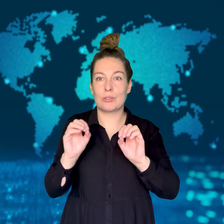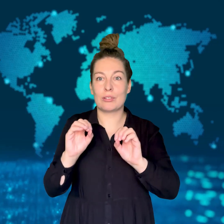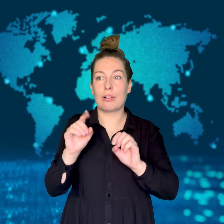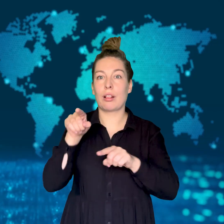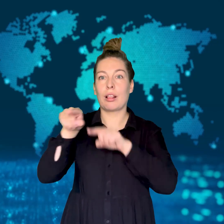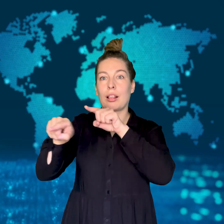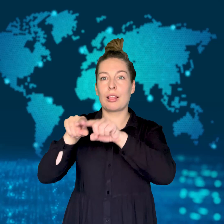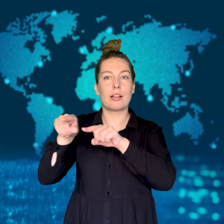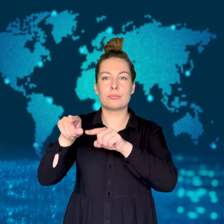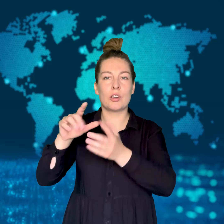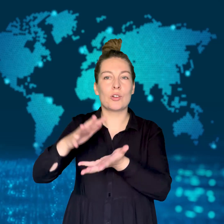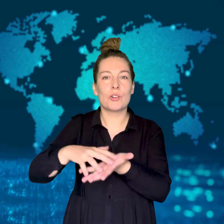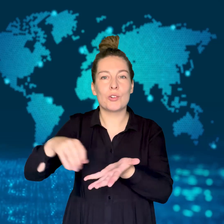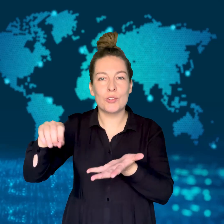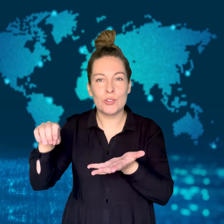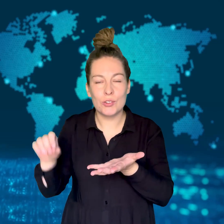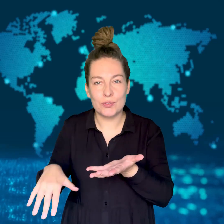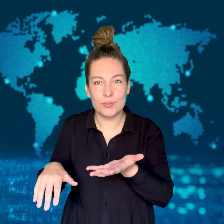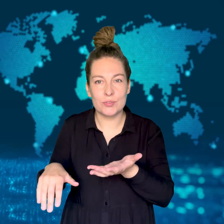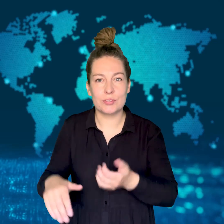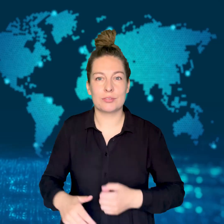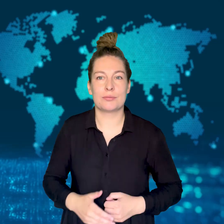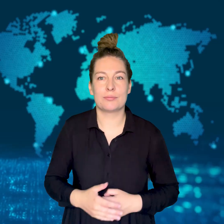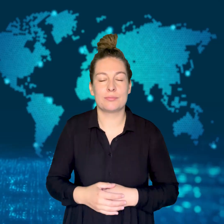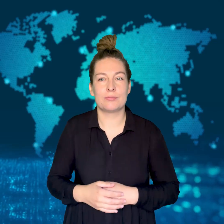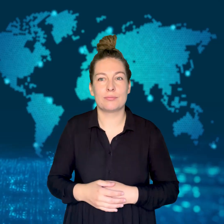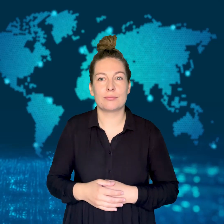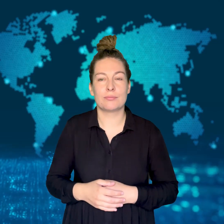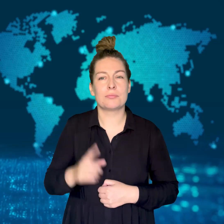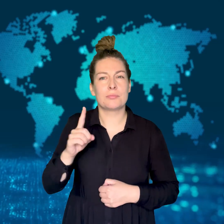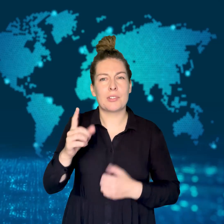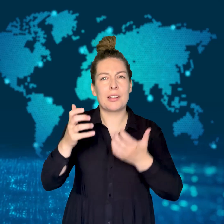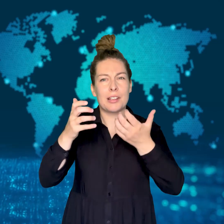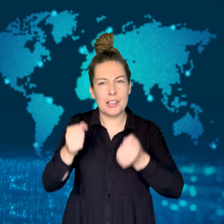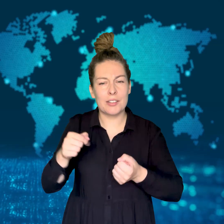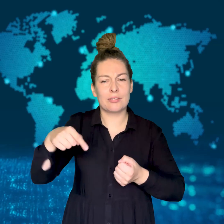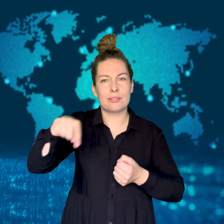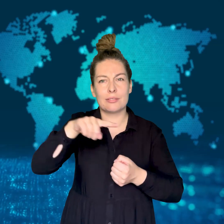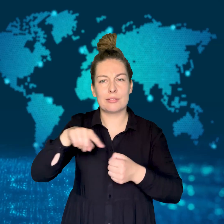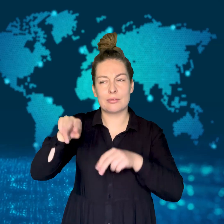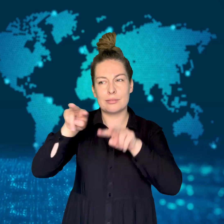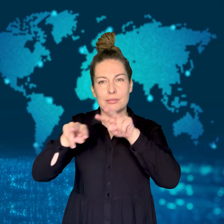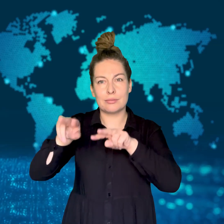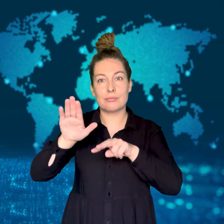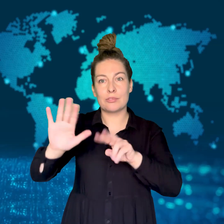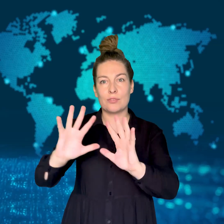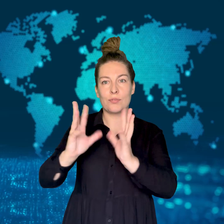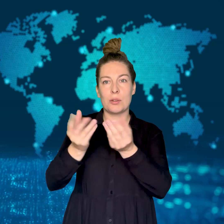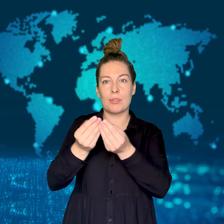Their names were eventually cleared and the charges were dropped,